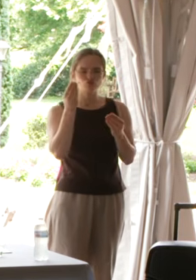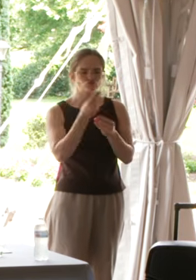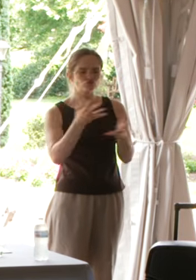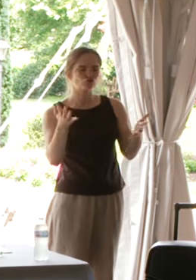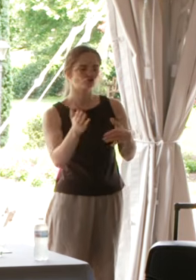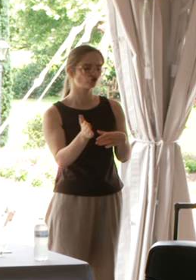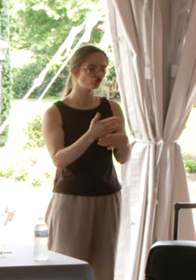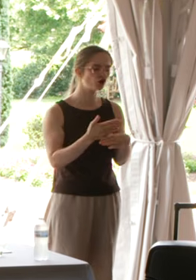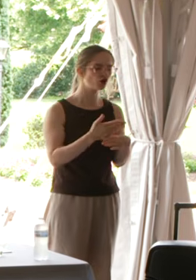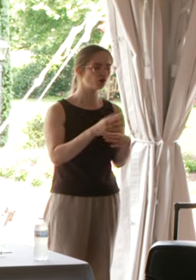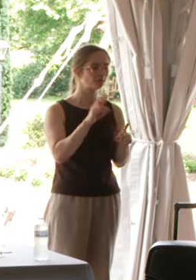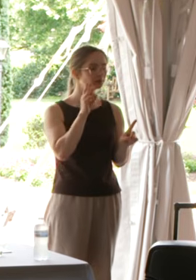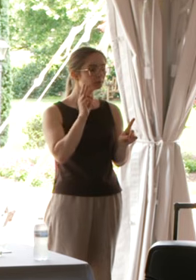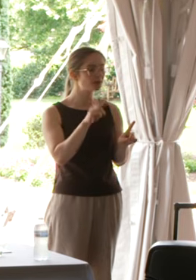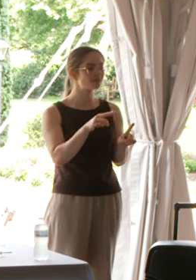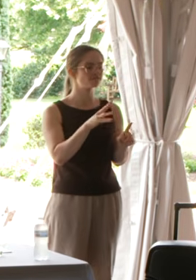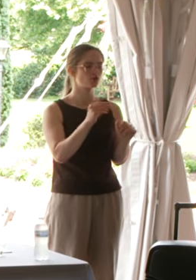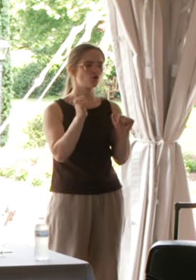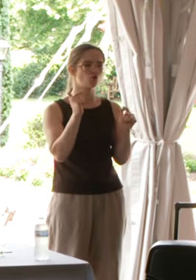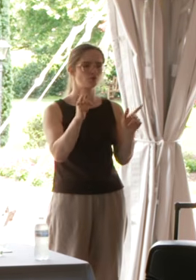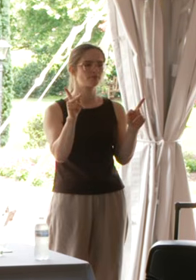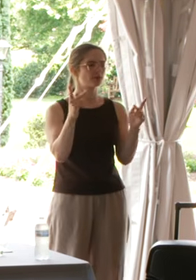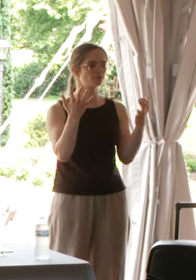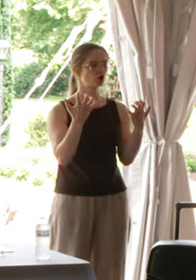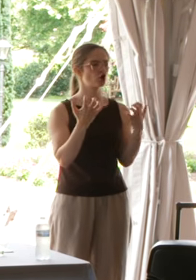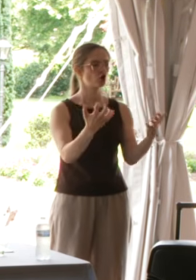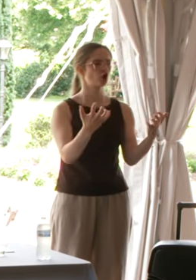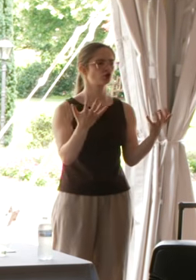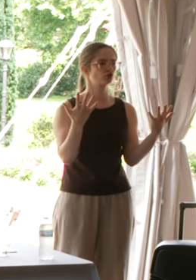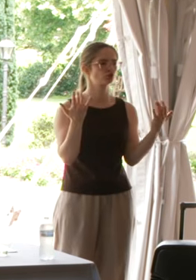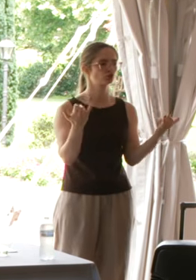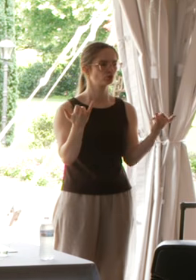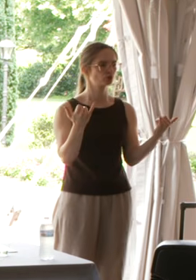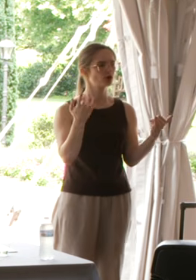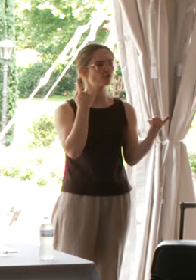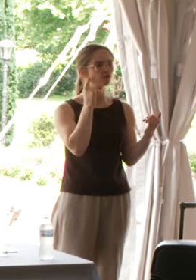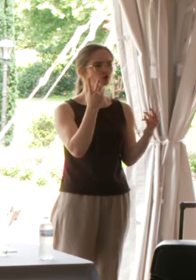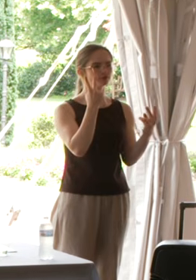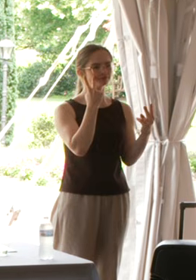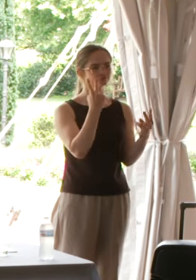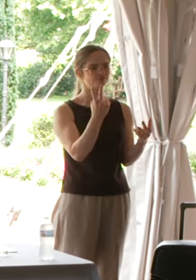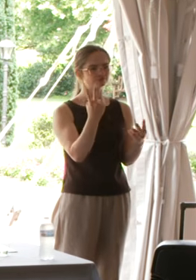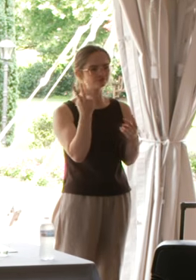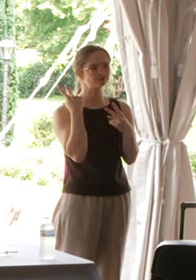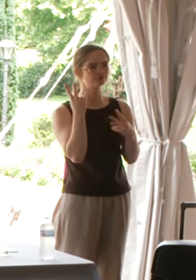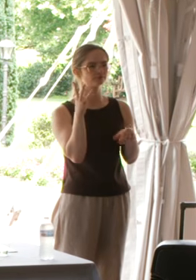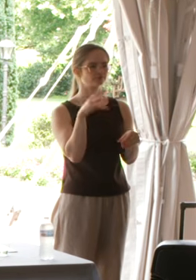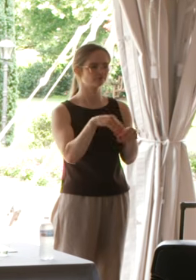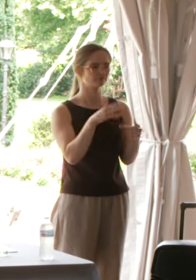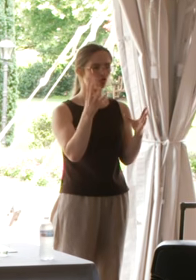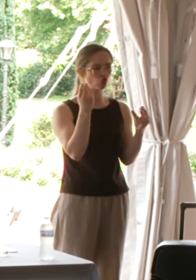and to everyone who joined us today to, to reflect on the past, engage in thoughtful discussion,